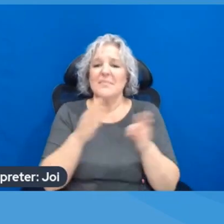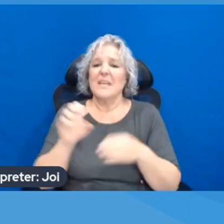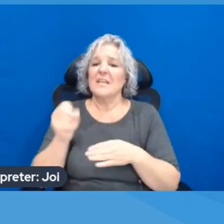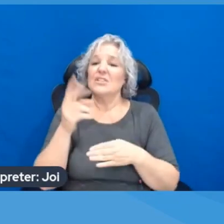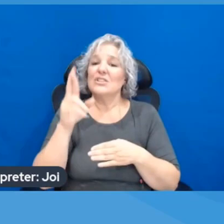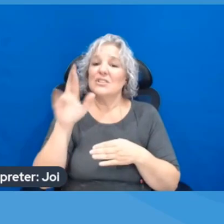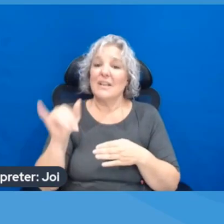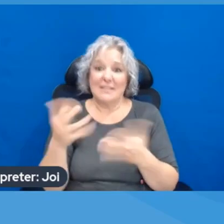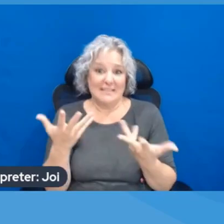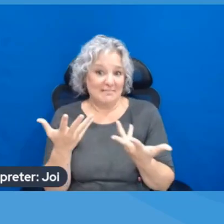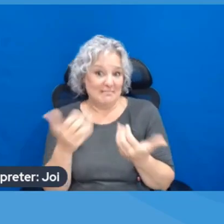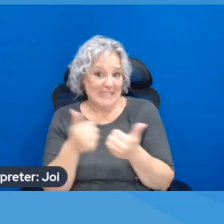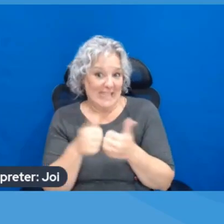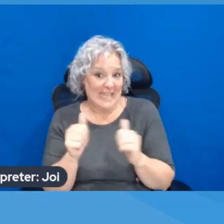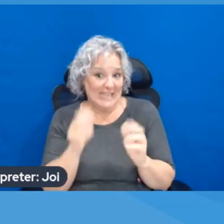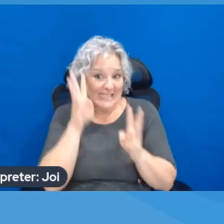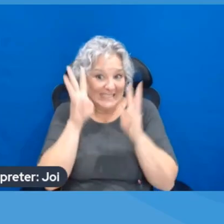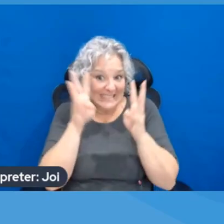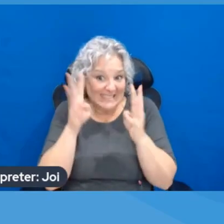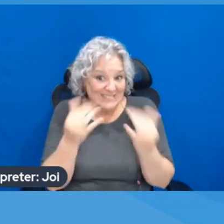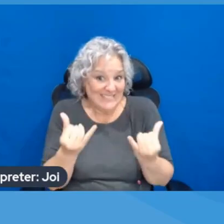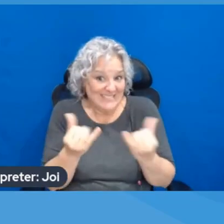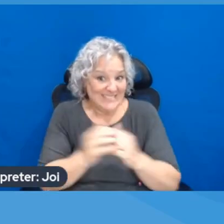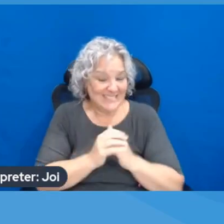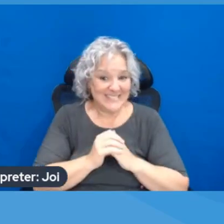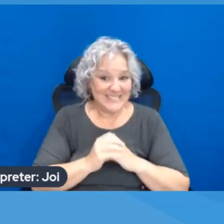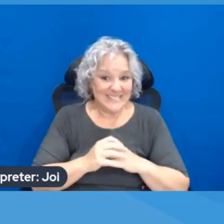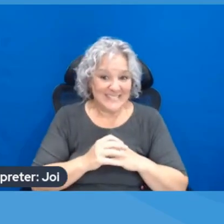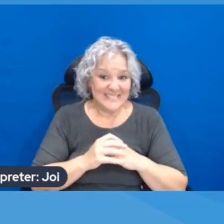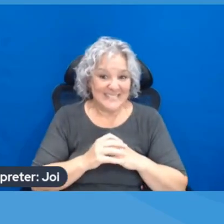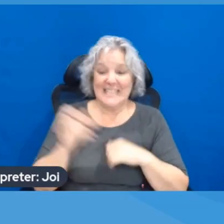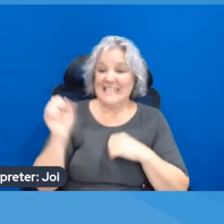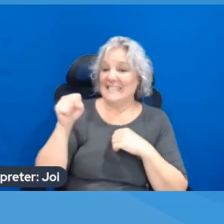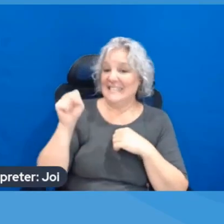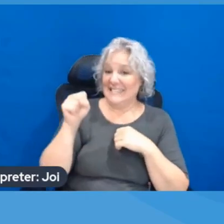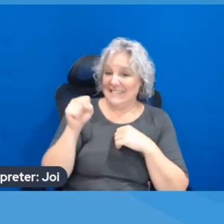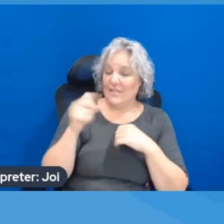Can you share some current innovations you're engaged in? Sure. Currently with ECTA Center work